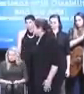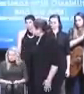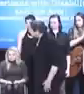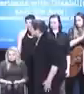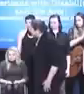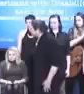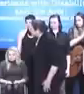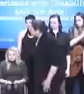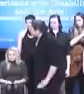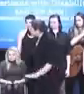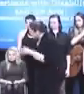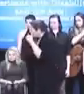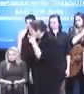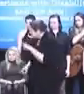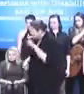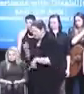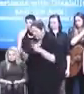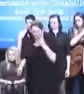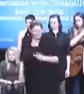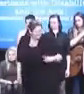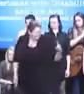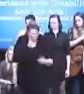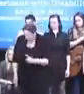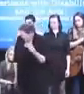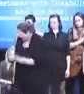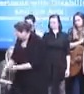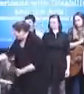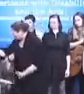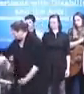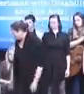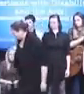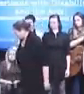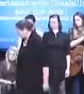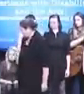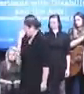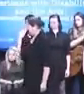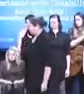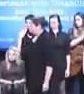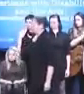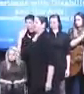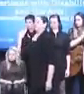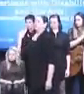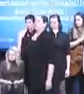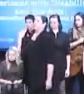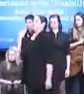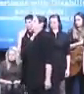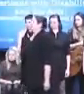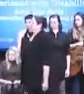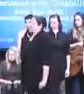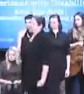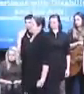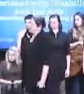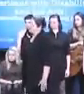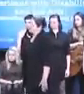Wendla! Grown up girls cannot be seen strutting about in such- [Wendla] Let me wear this one Mama, I love this one.